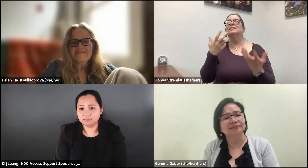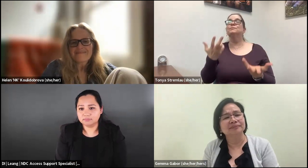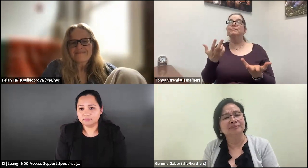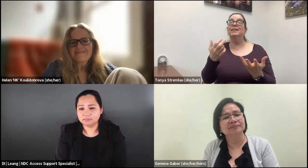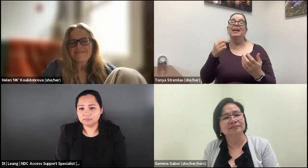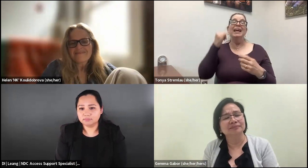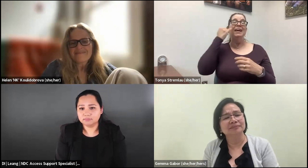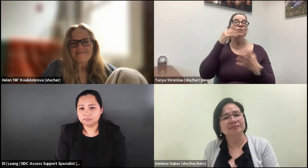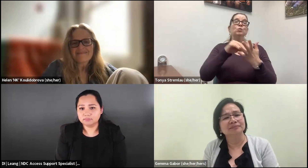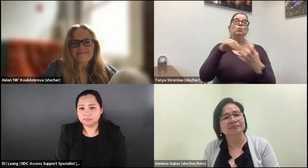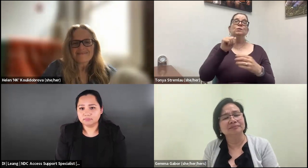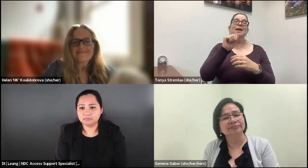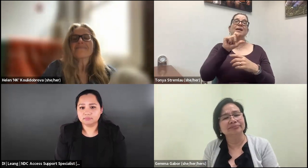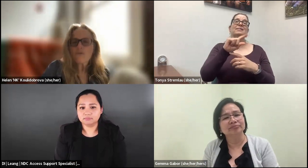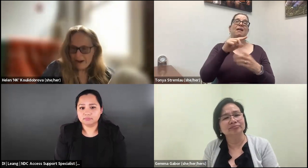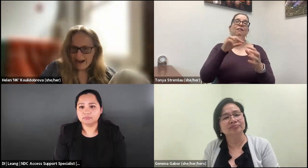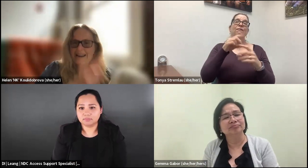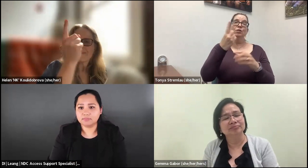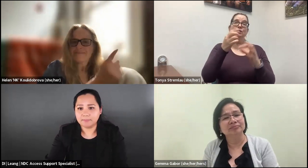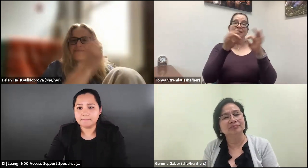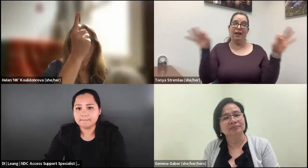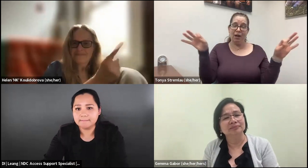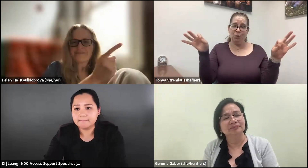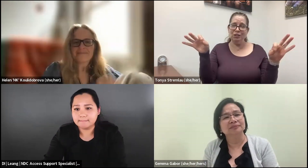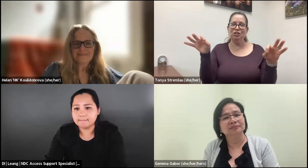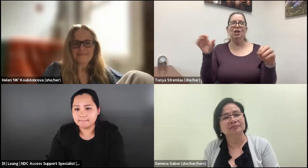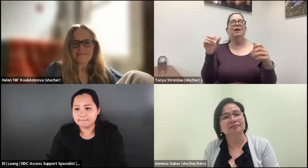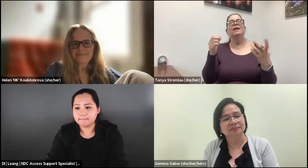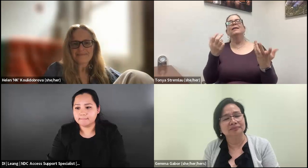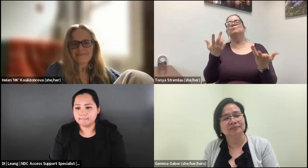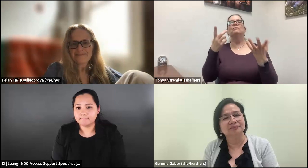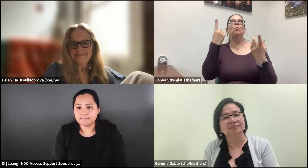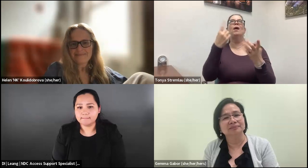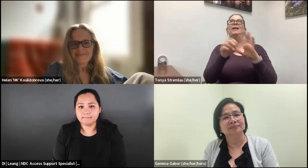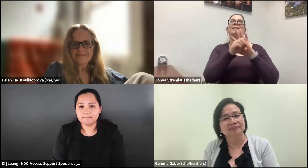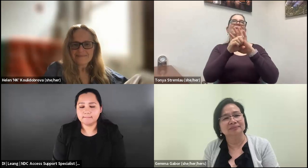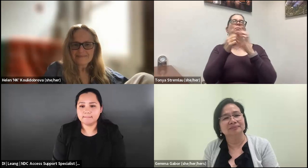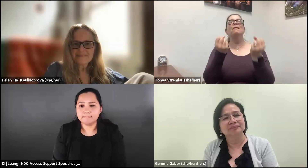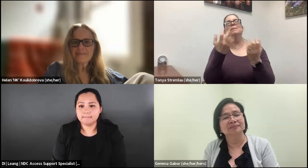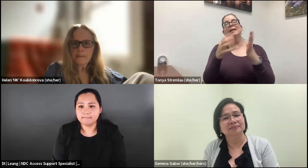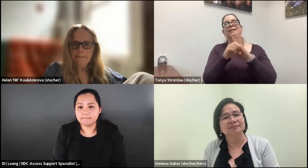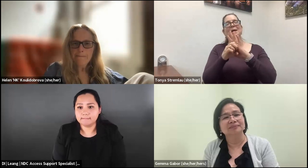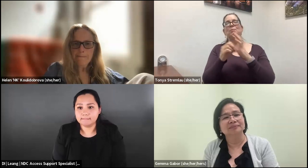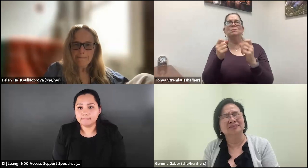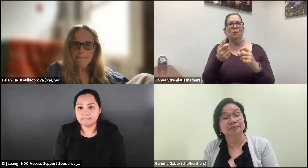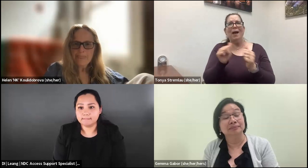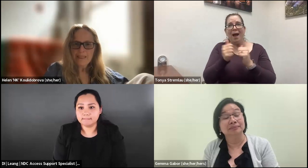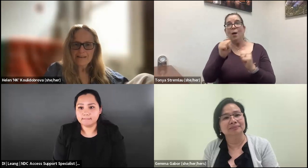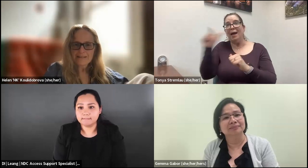we often will see patterns. If ASL is their first language-- I'll give you an example.